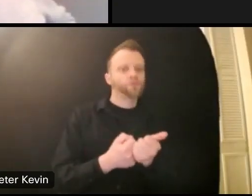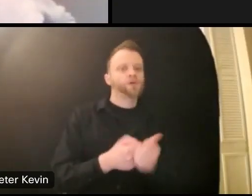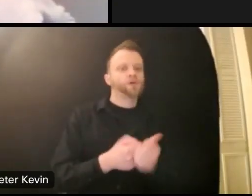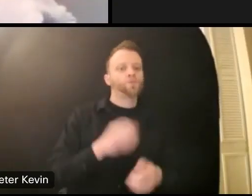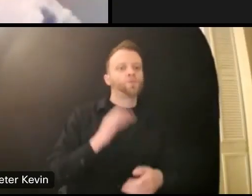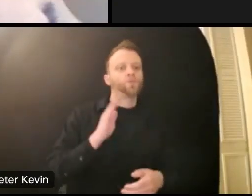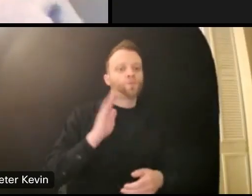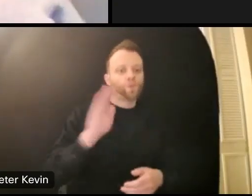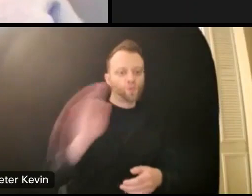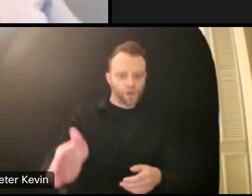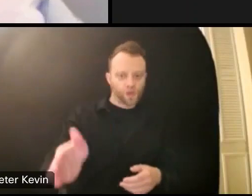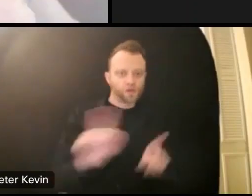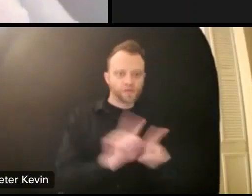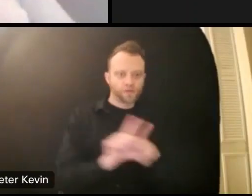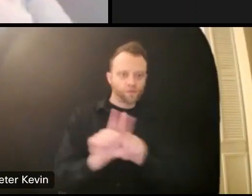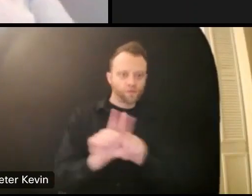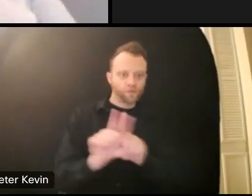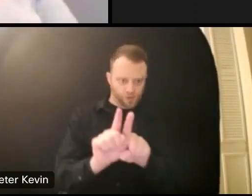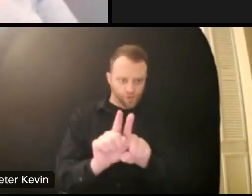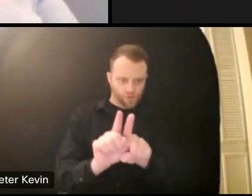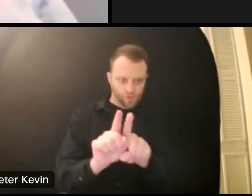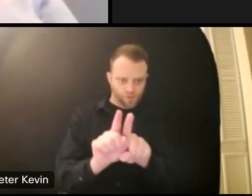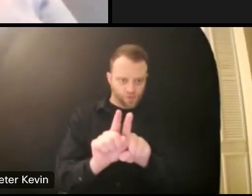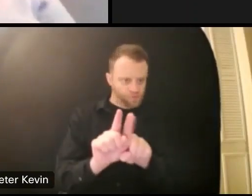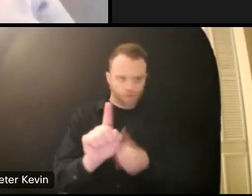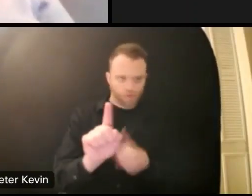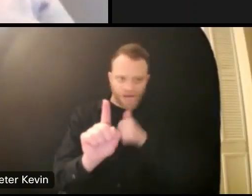alone wondering (Williams) That's correct. (Boese) who to answer your questions. (Crawford) Okay,